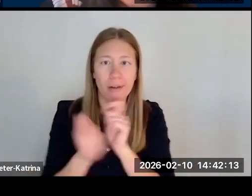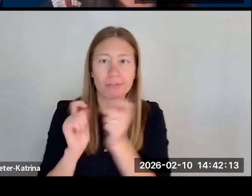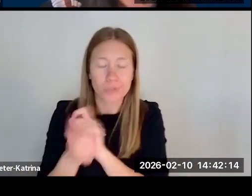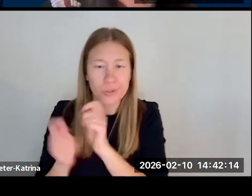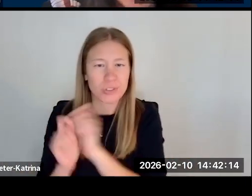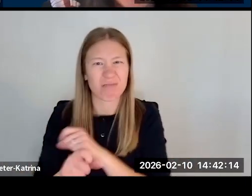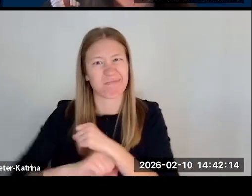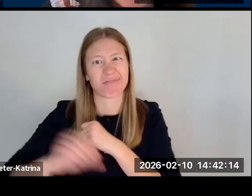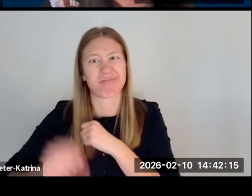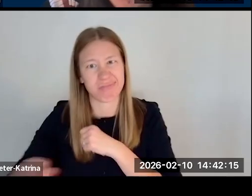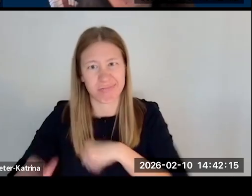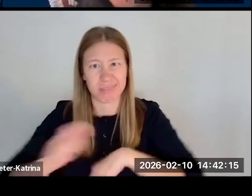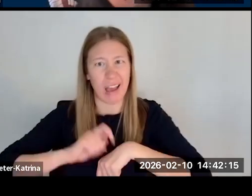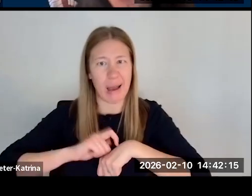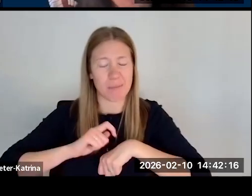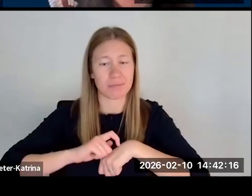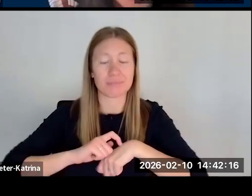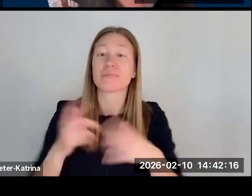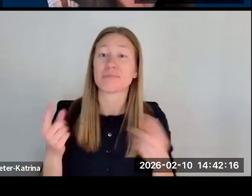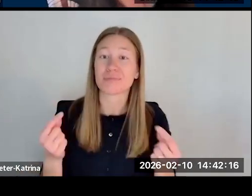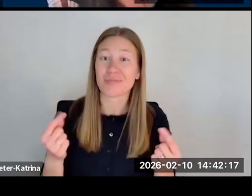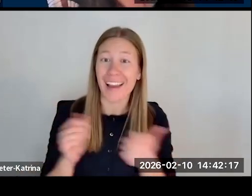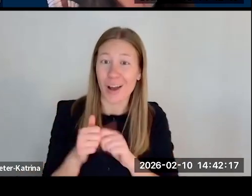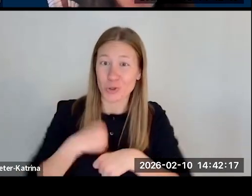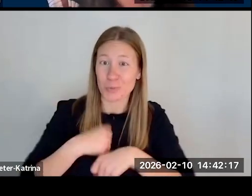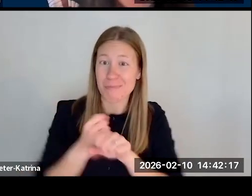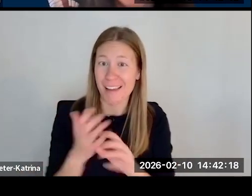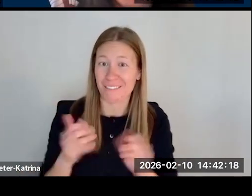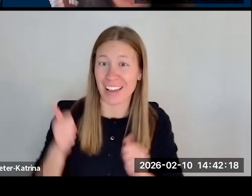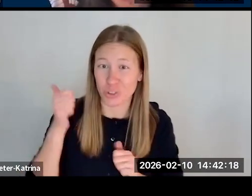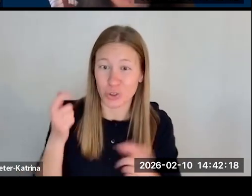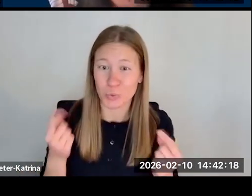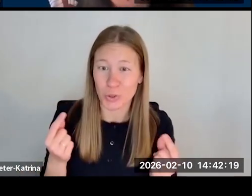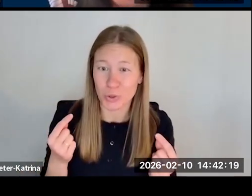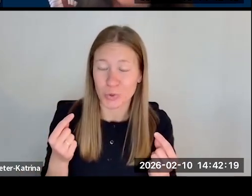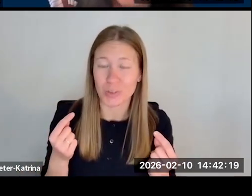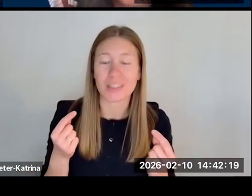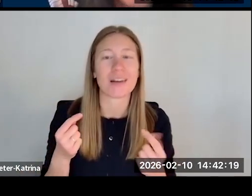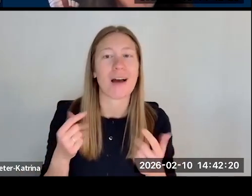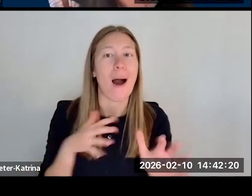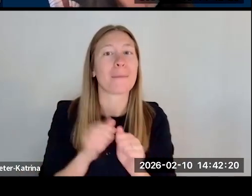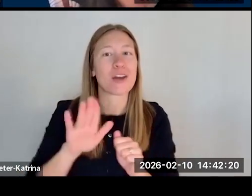So one trick to make this a little faster is to update your heading to style.